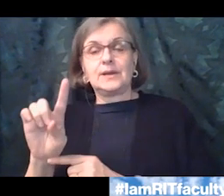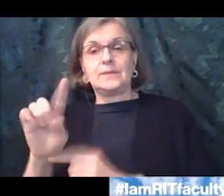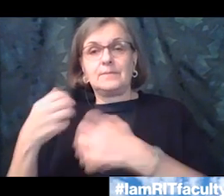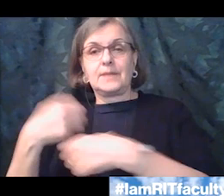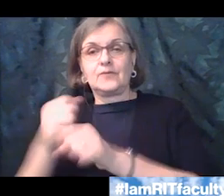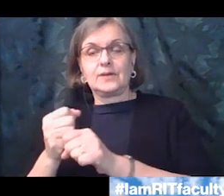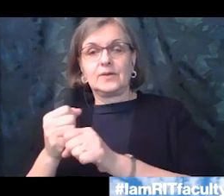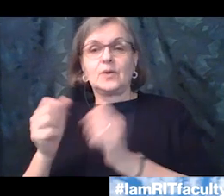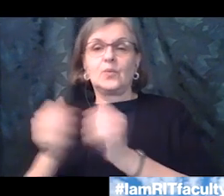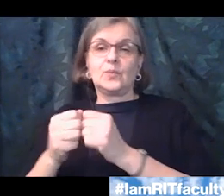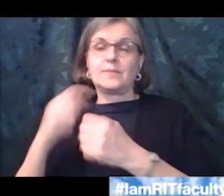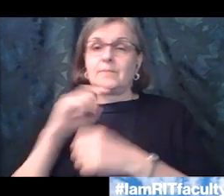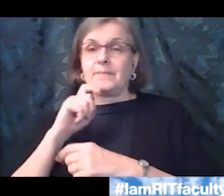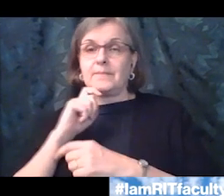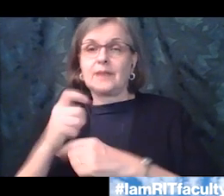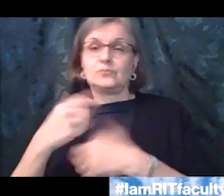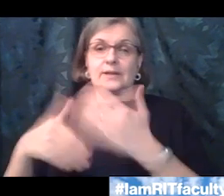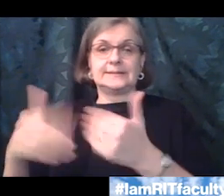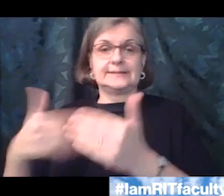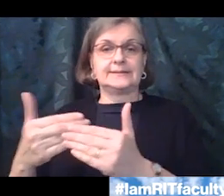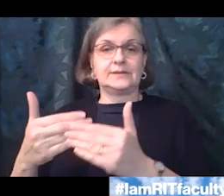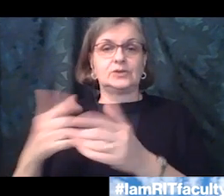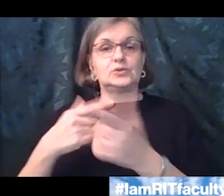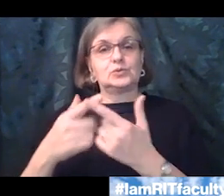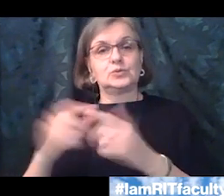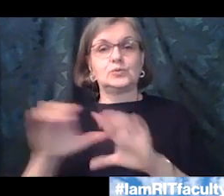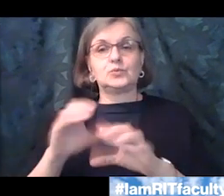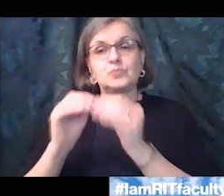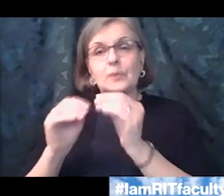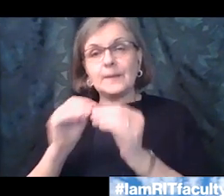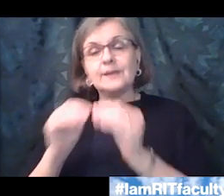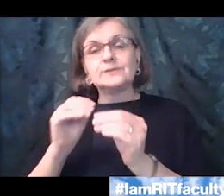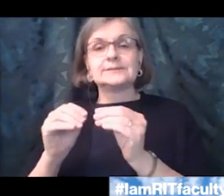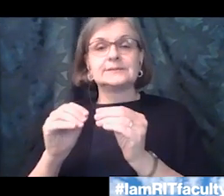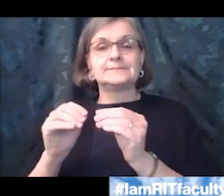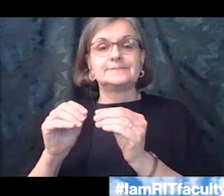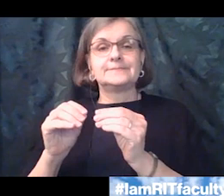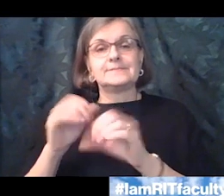manufacturing processes to carry out repairs in a way that is